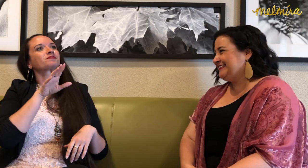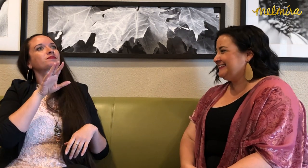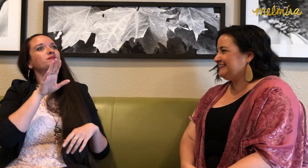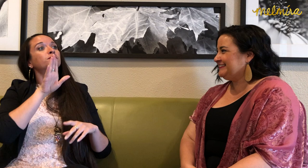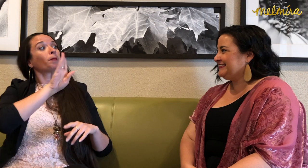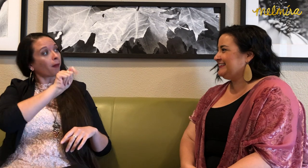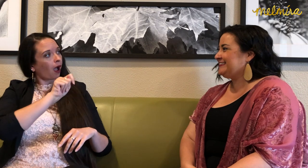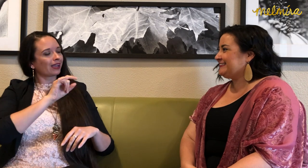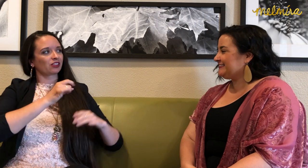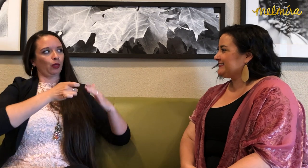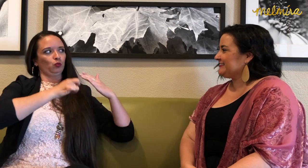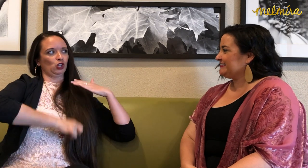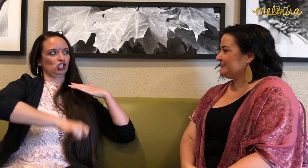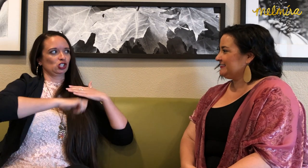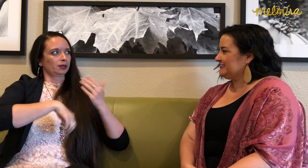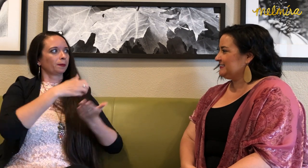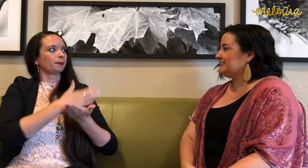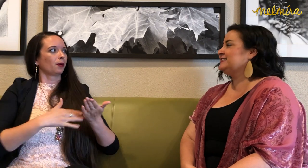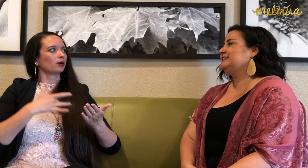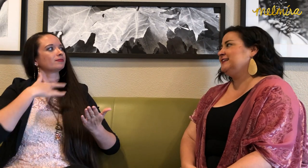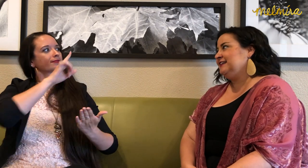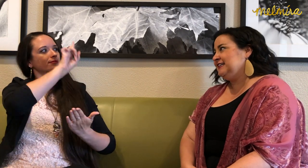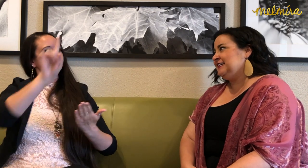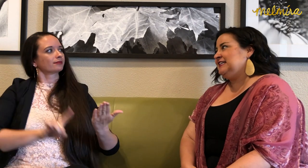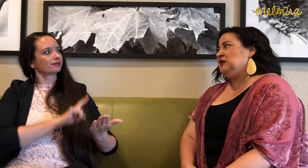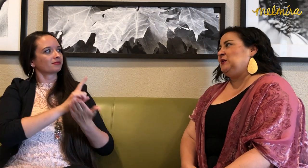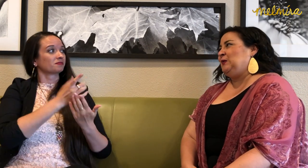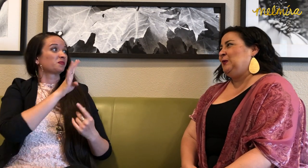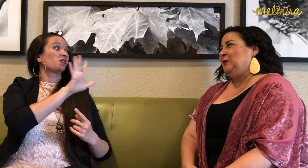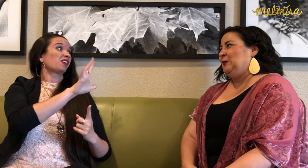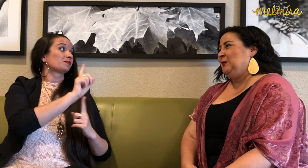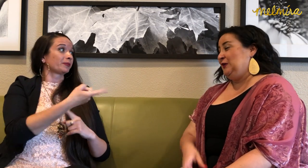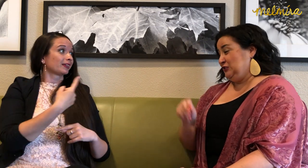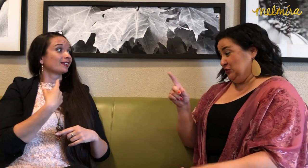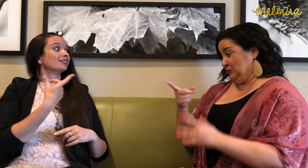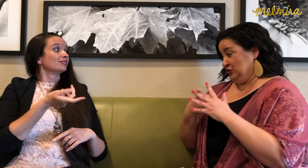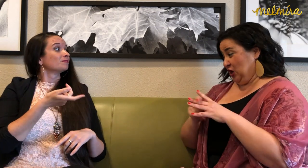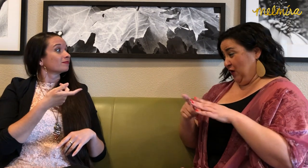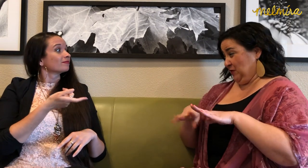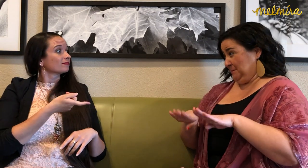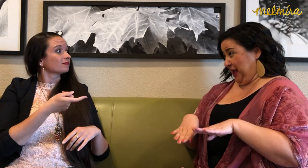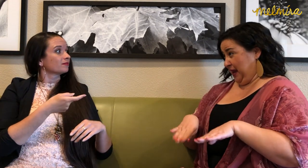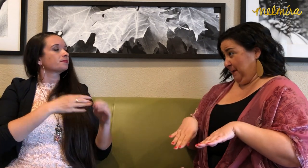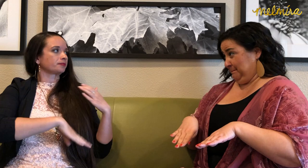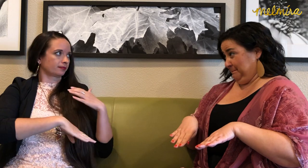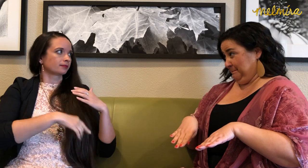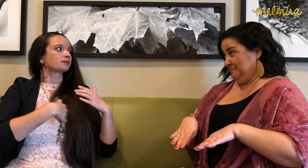But it's the brushing part that tends to take an hour or 45 minutes. Do you start at the bottom?